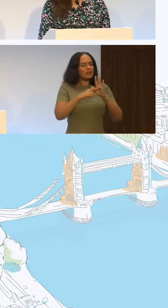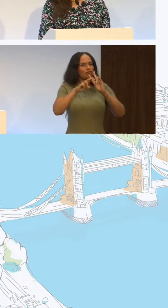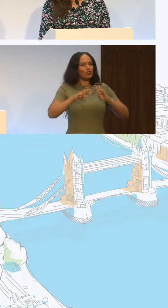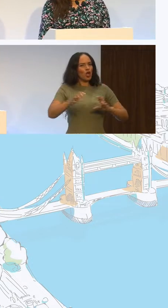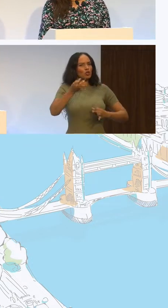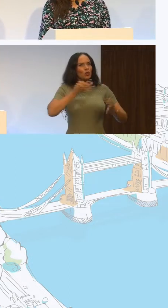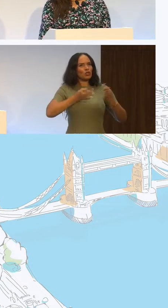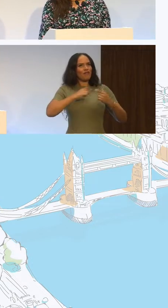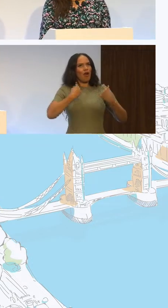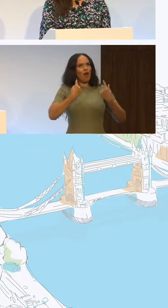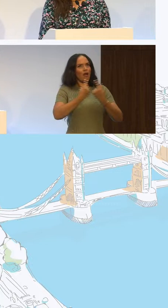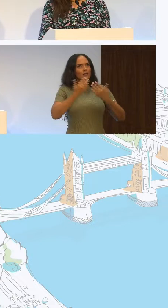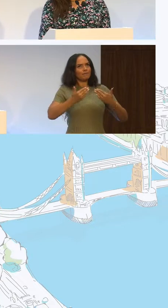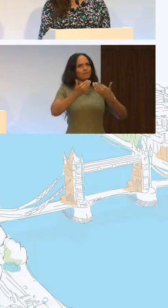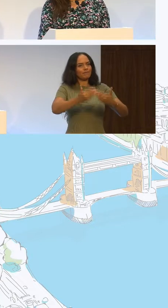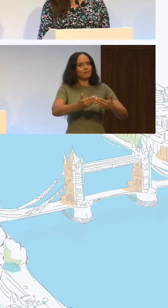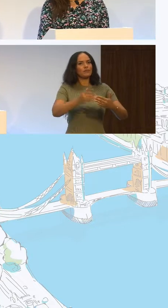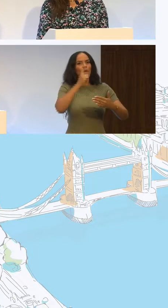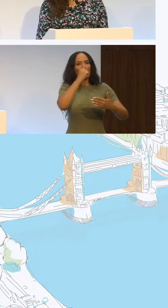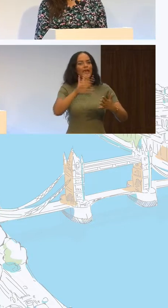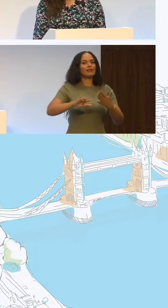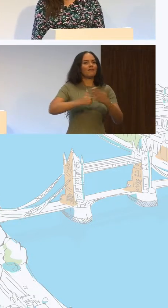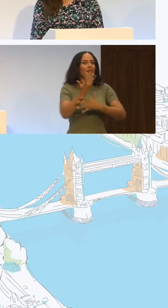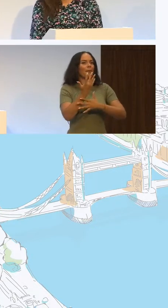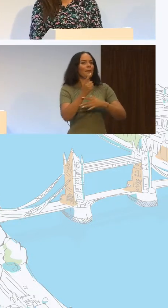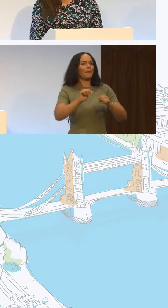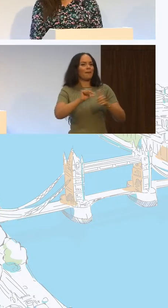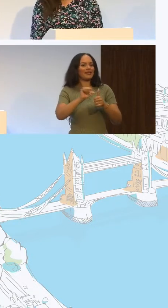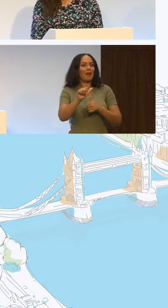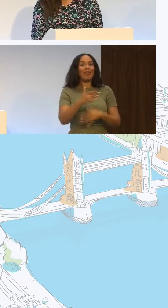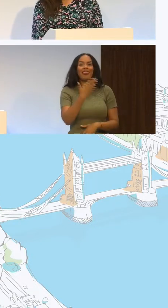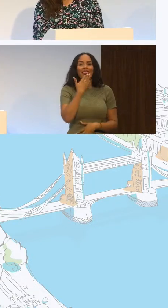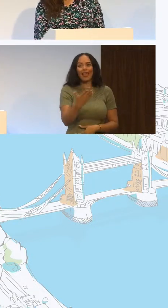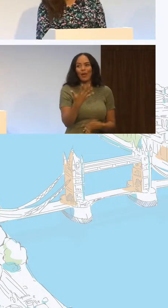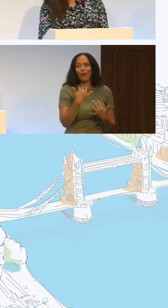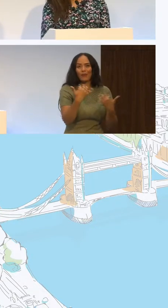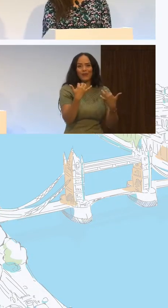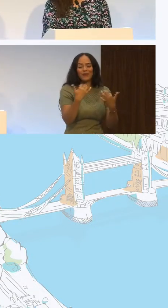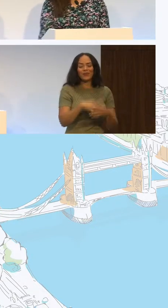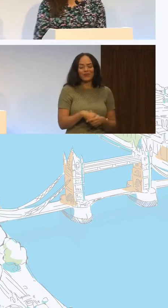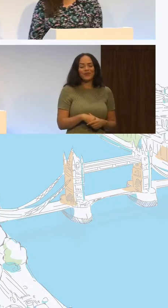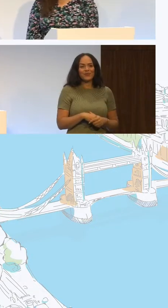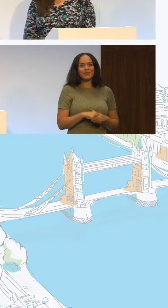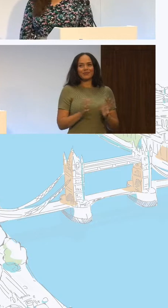so that we can try and develop better treatments for us all. Thanks for your attention.